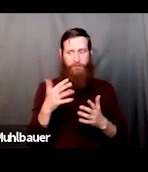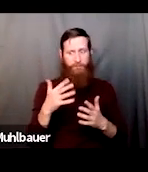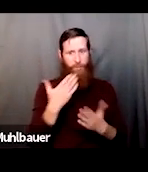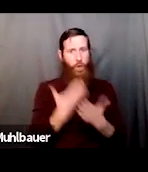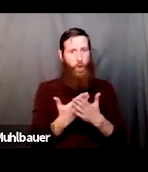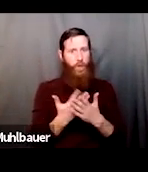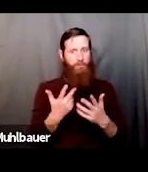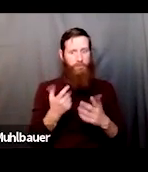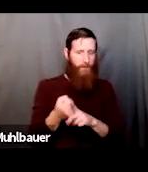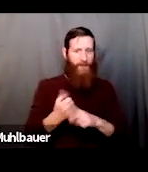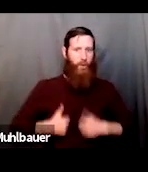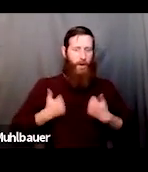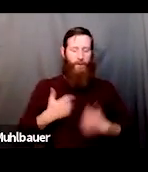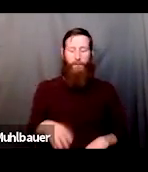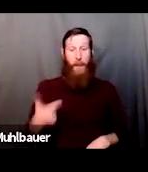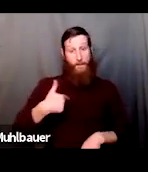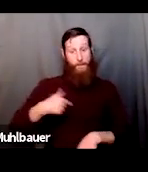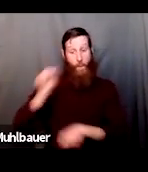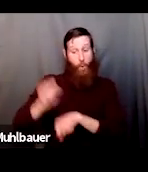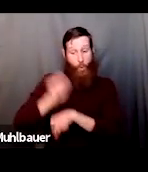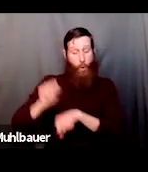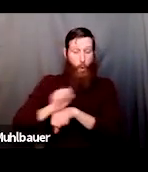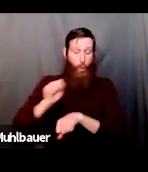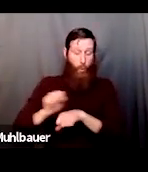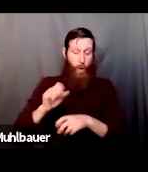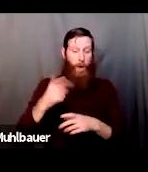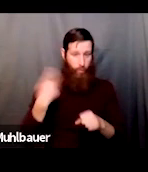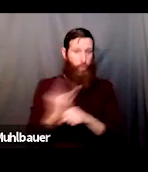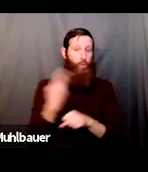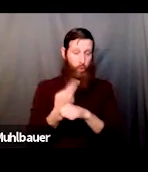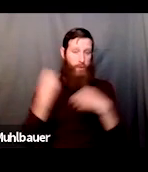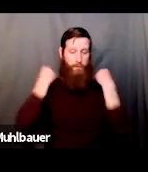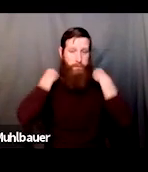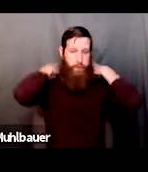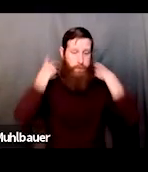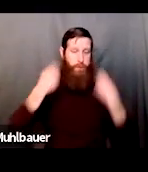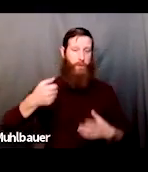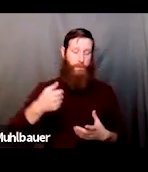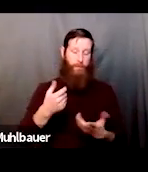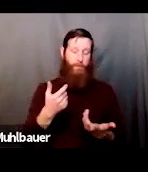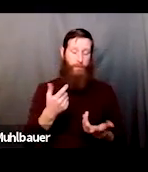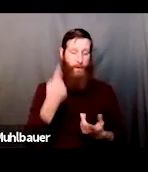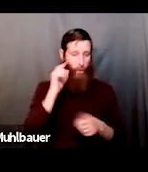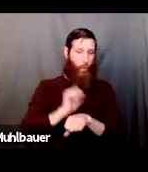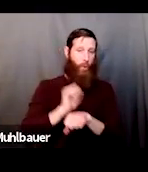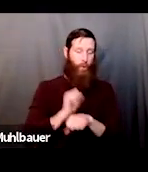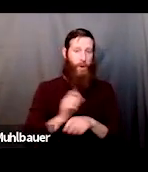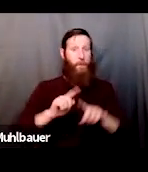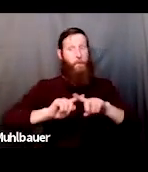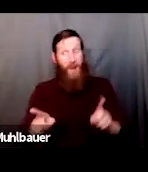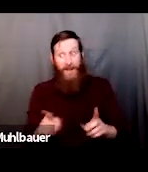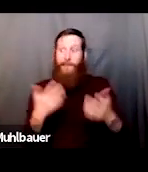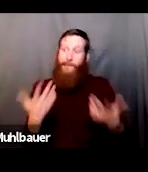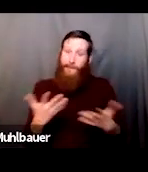I use one for work, as I am a avalanche control worker, but do keep in mind that we cannot